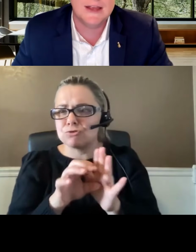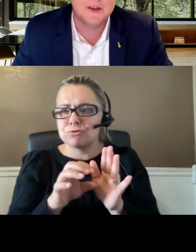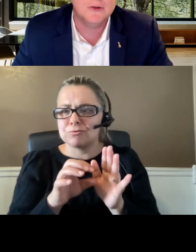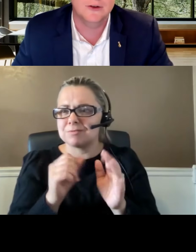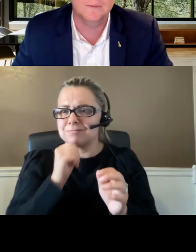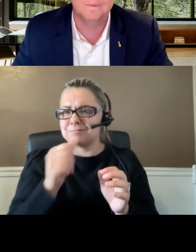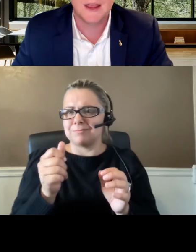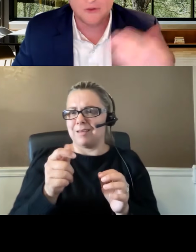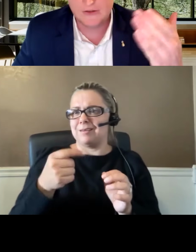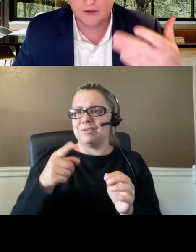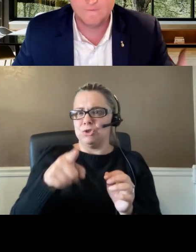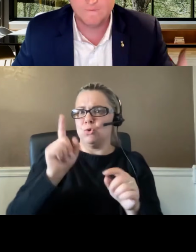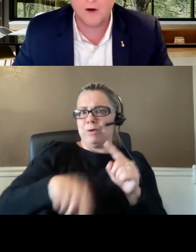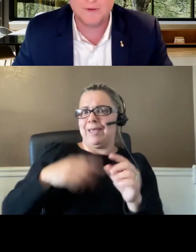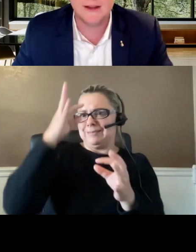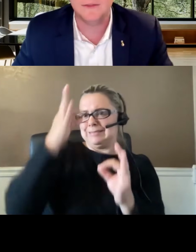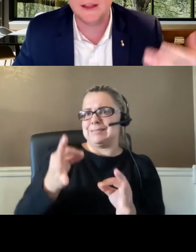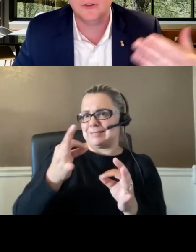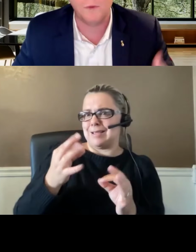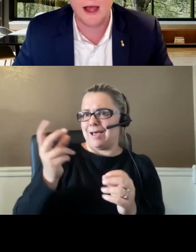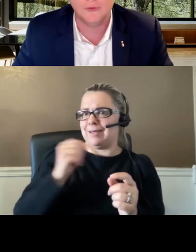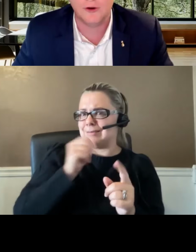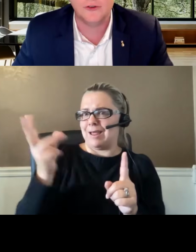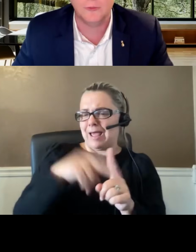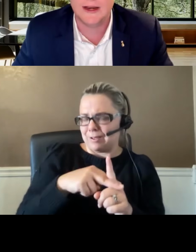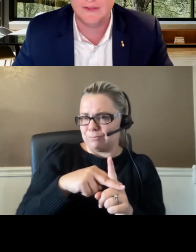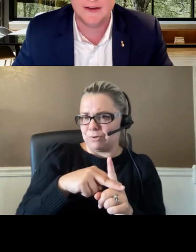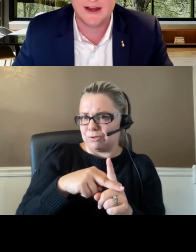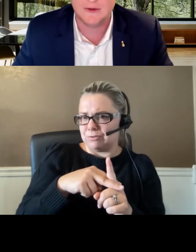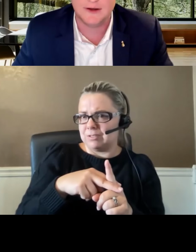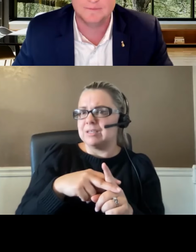me as a user. So these are the four big things to watch for as you're reading that document.